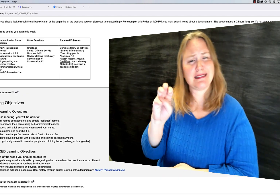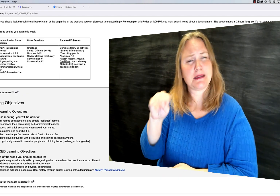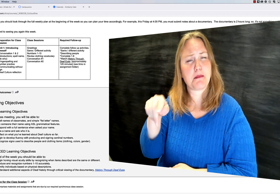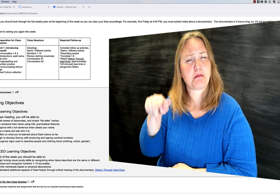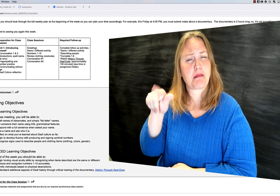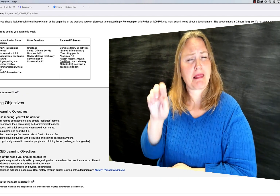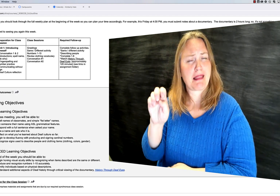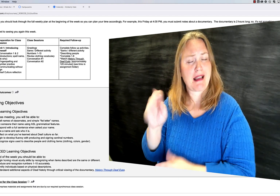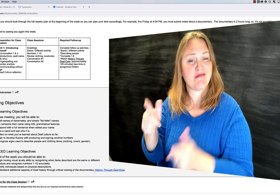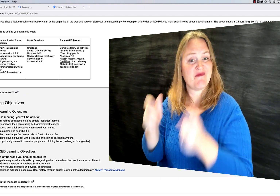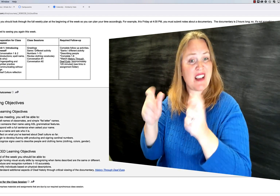You might wanna check it out.